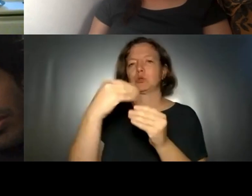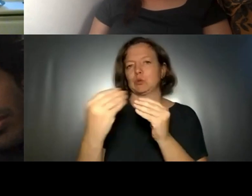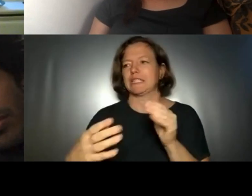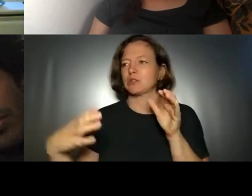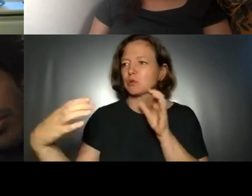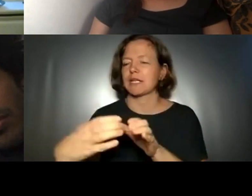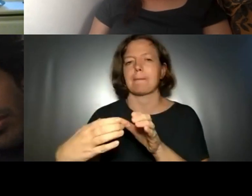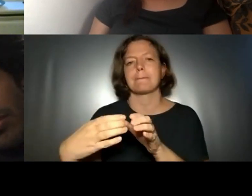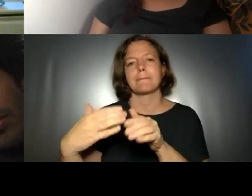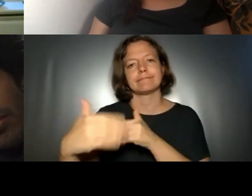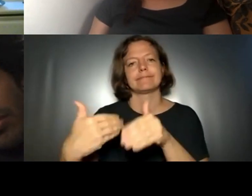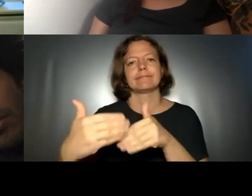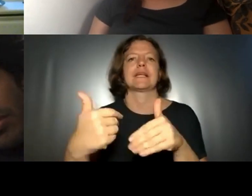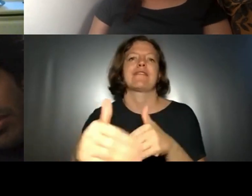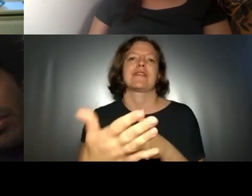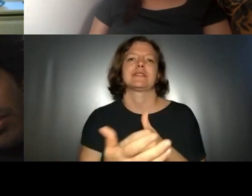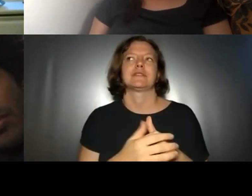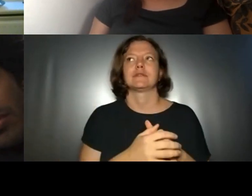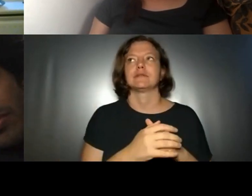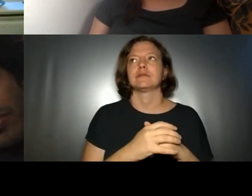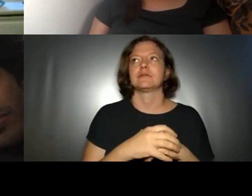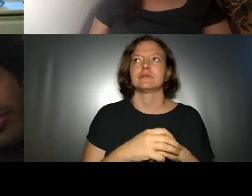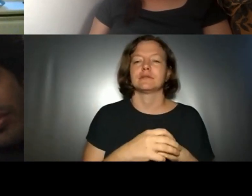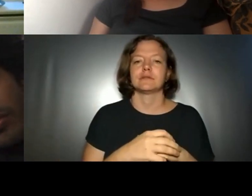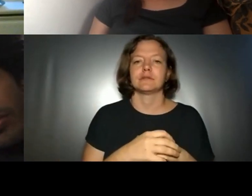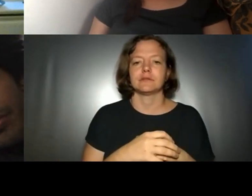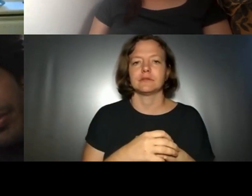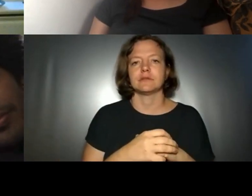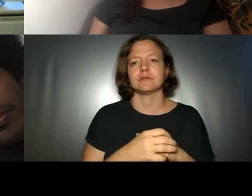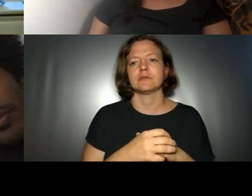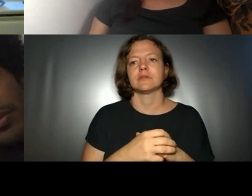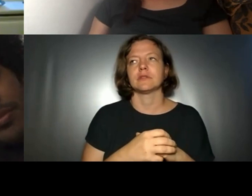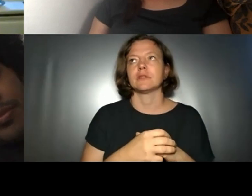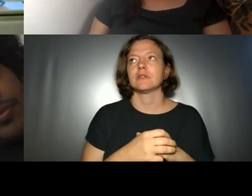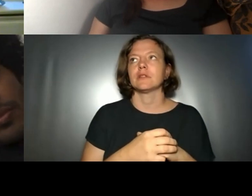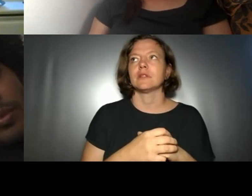who have been leading on that symposium in the whole history.